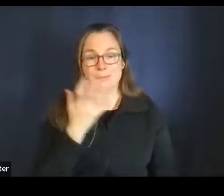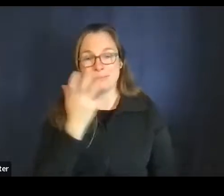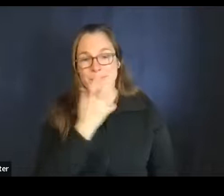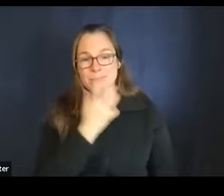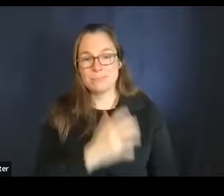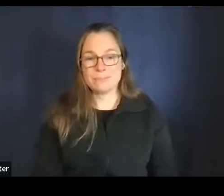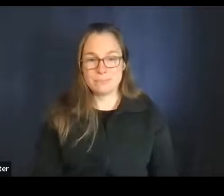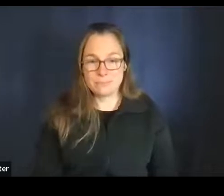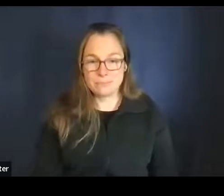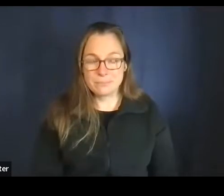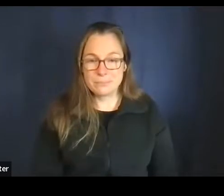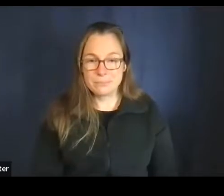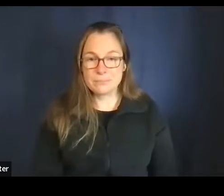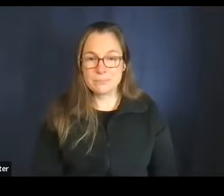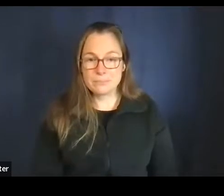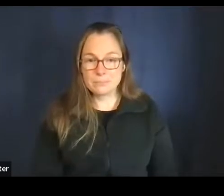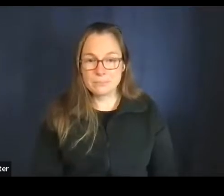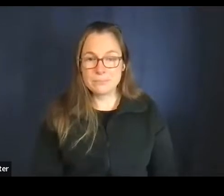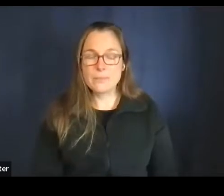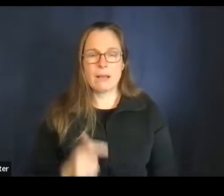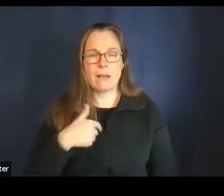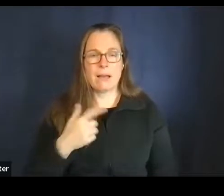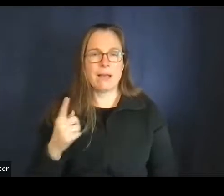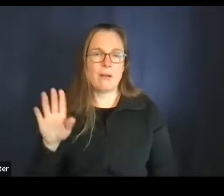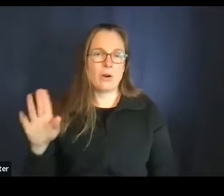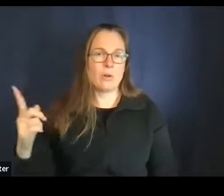So just to summarize, the question is, is who will really decide